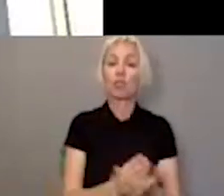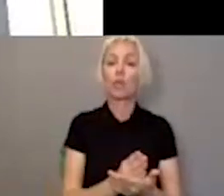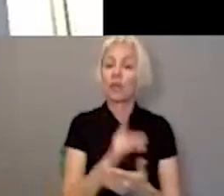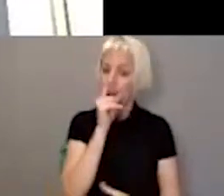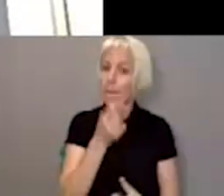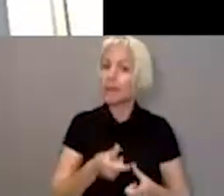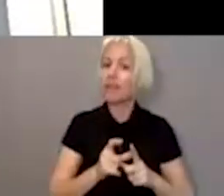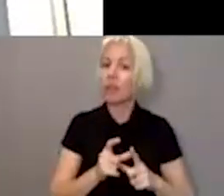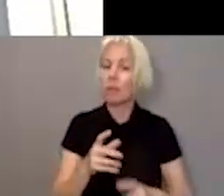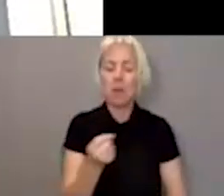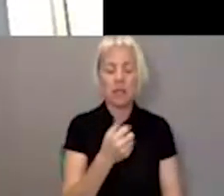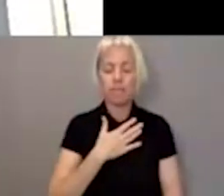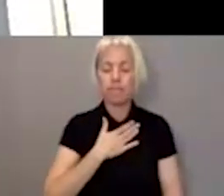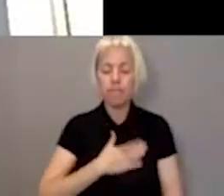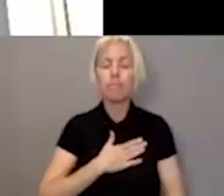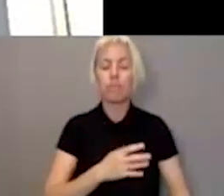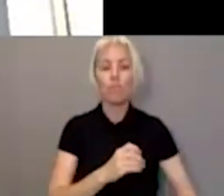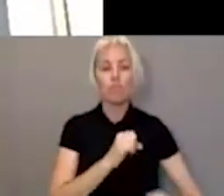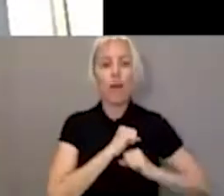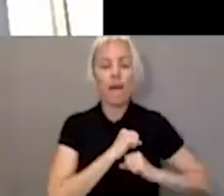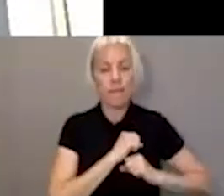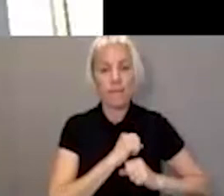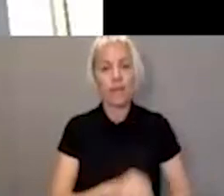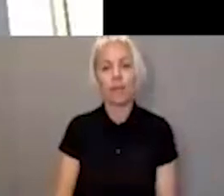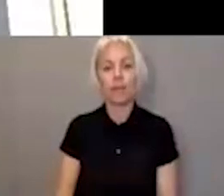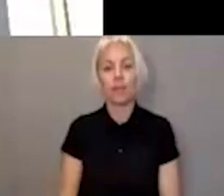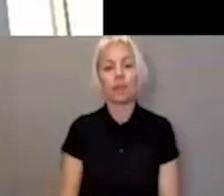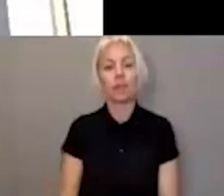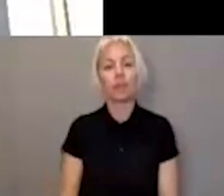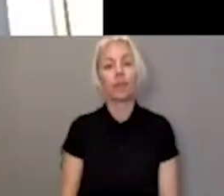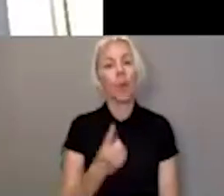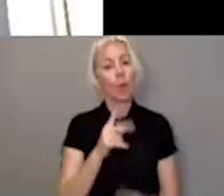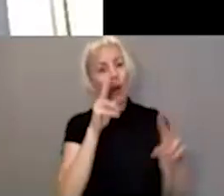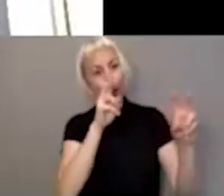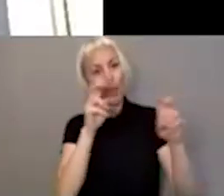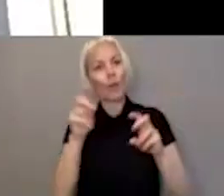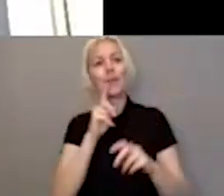a quote that "the truth is quite often inconvenient". It might well be, but it needs to be talked